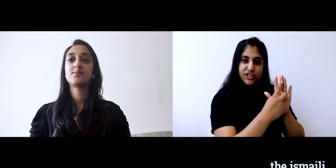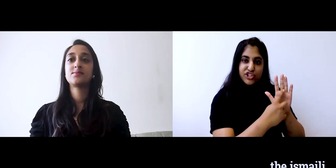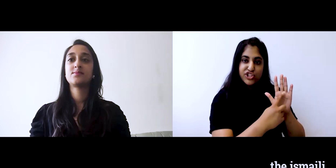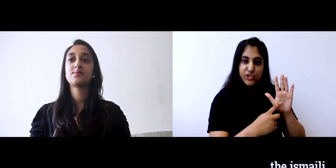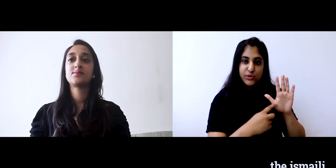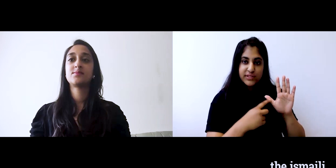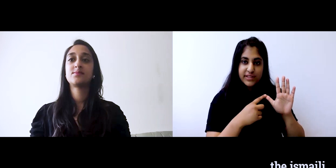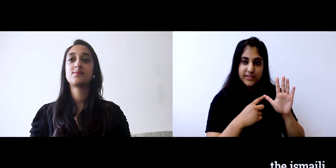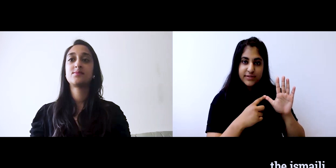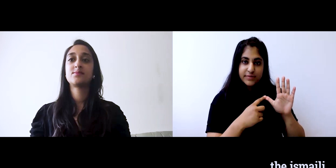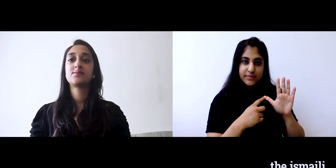Juices